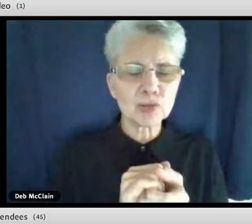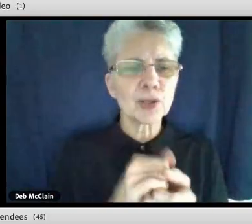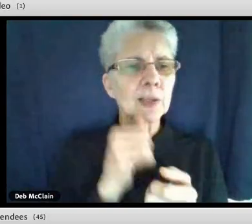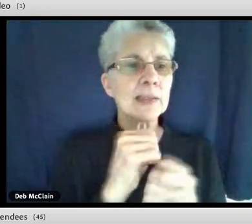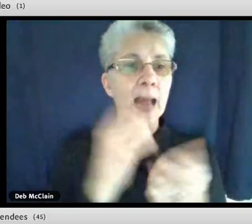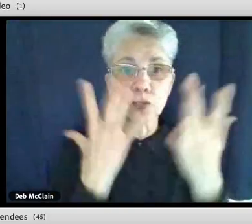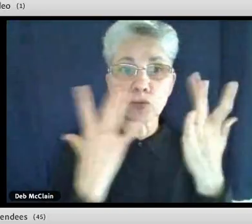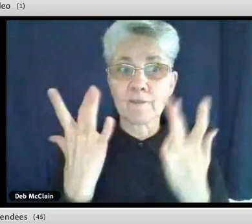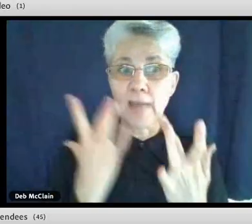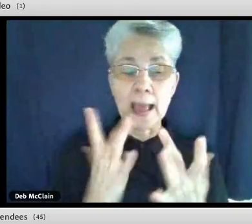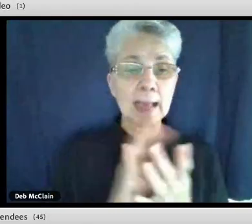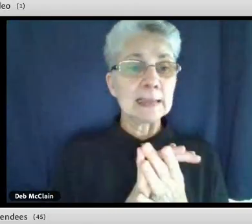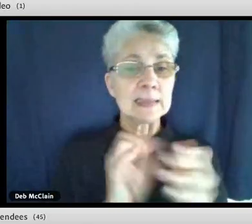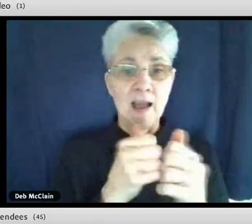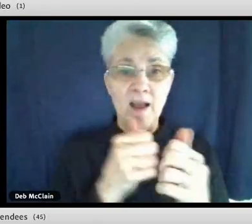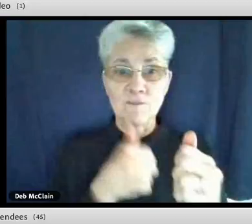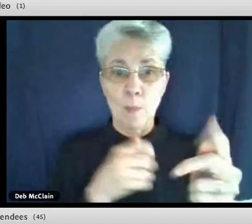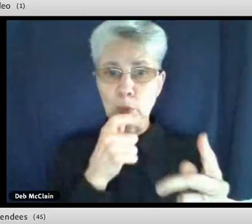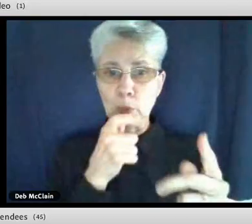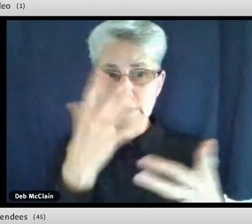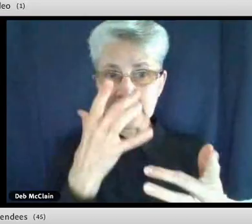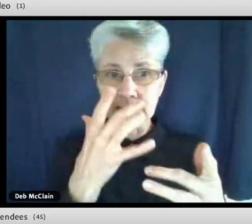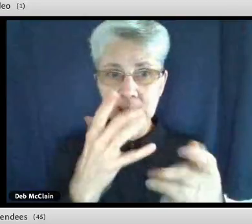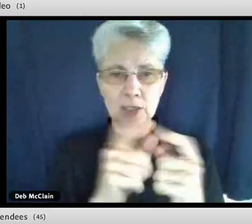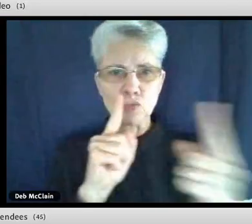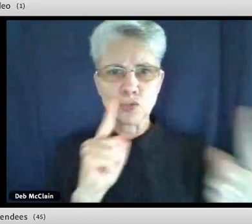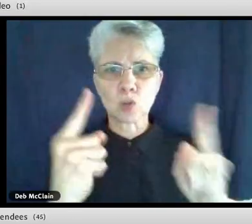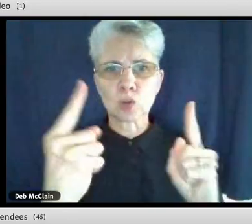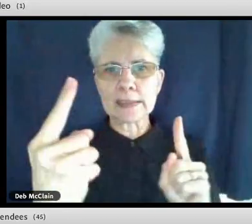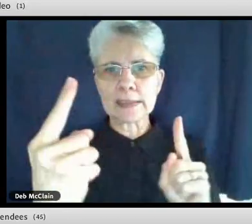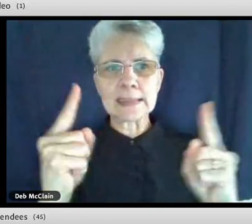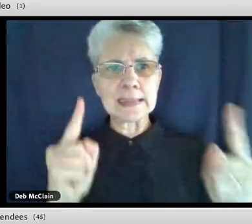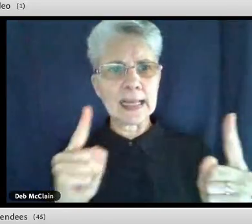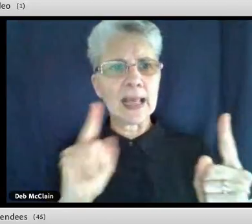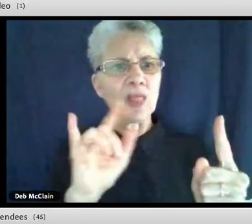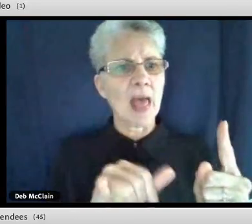staying away from people who are sick, social distancing, again, avoiding large gatherings